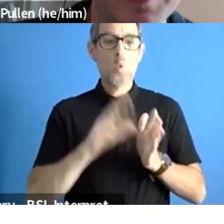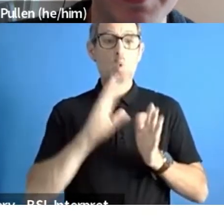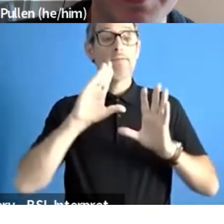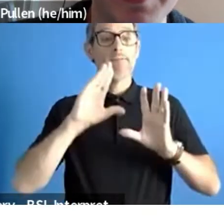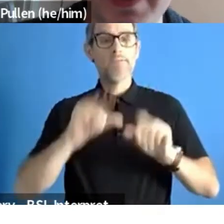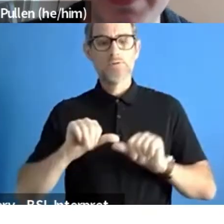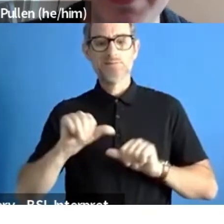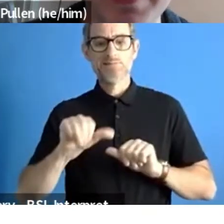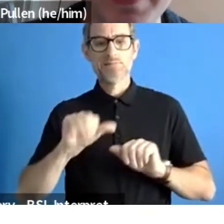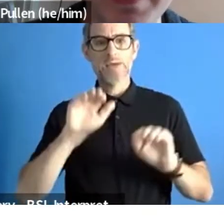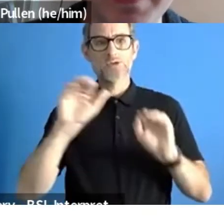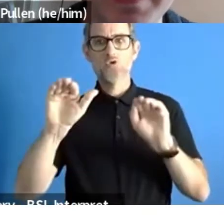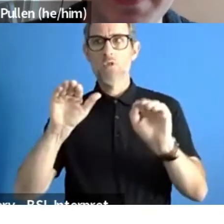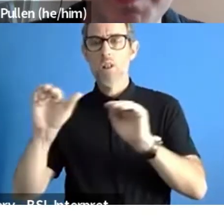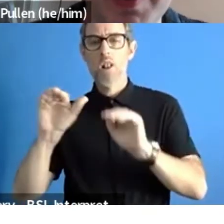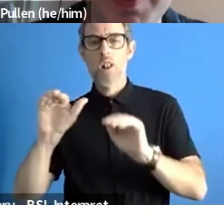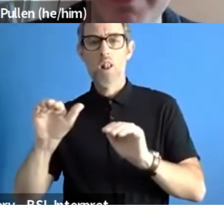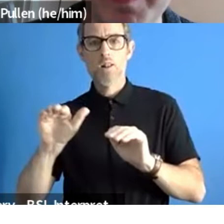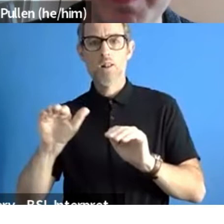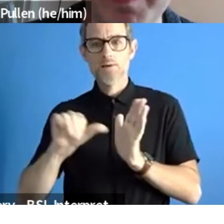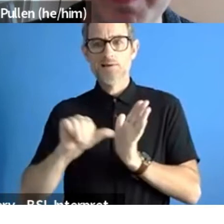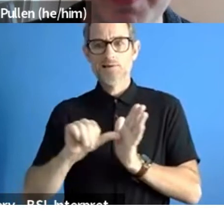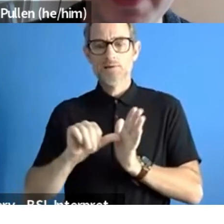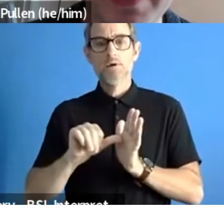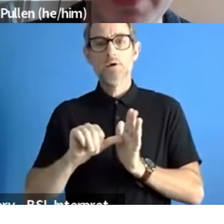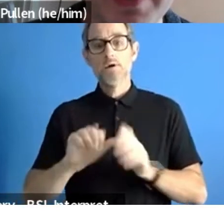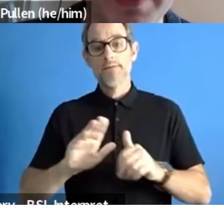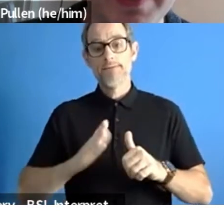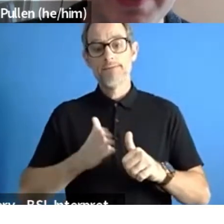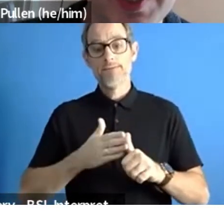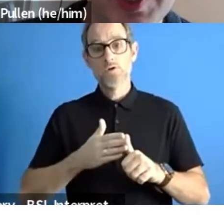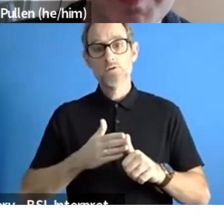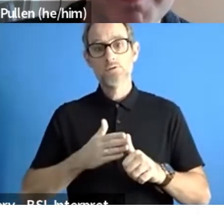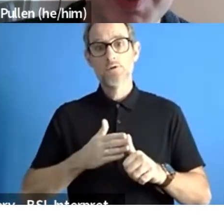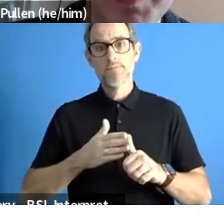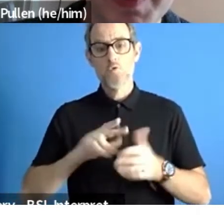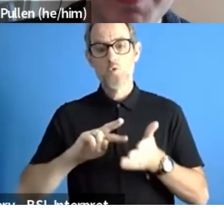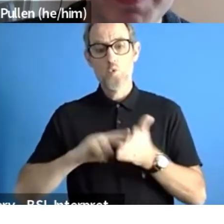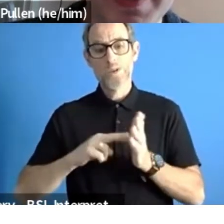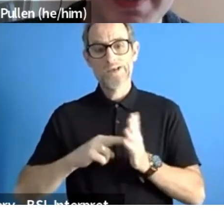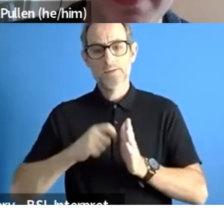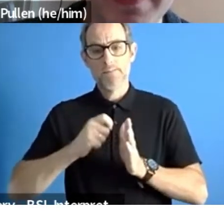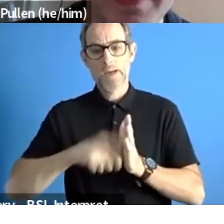The first challenge is buy in from your organisation. I think most people